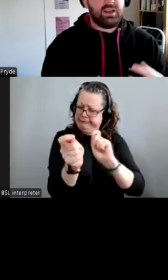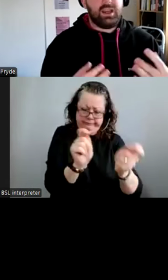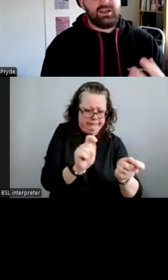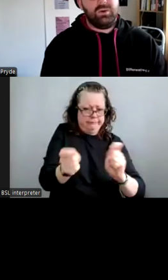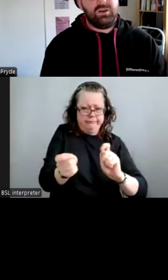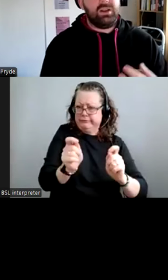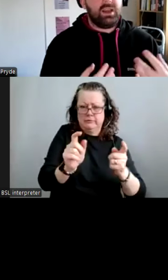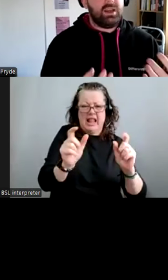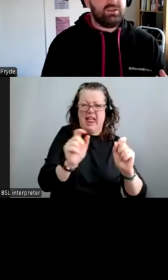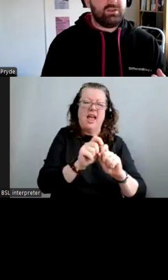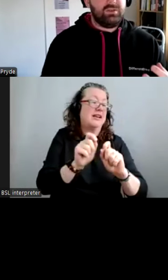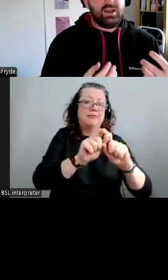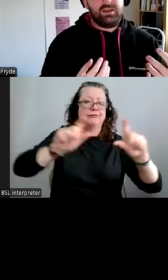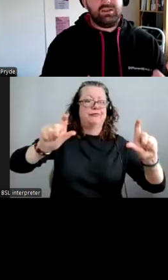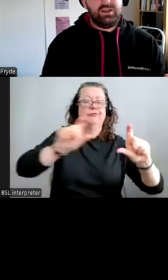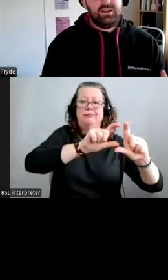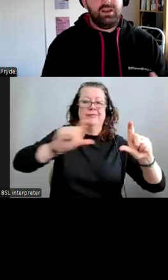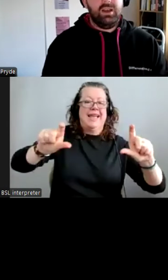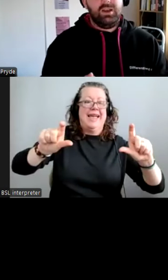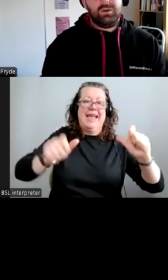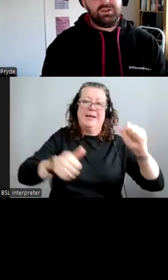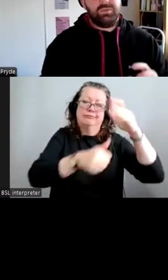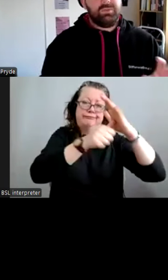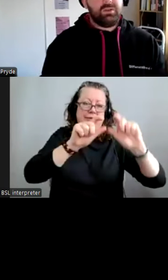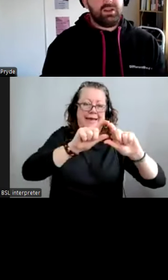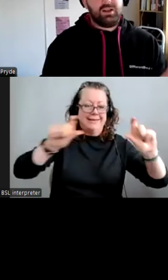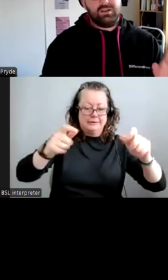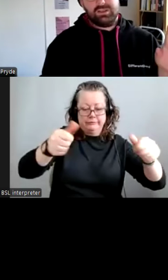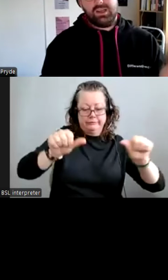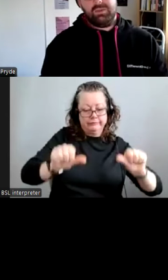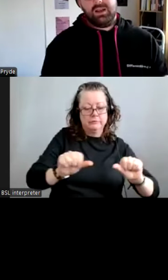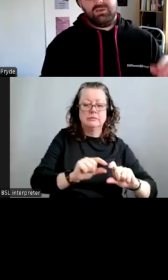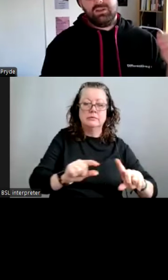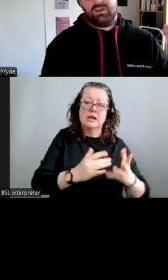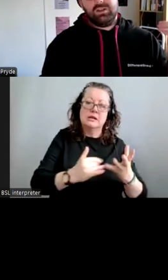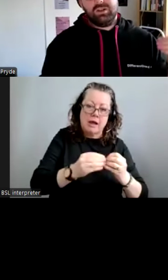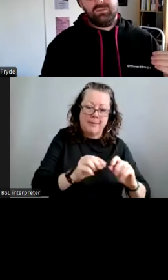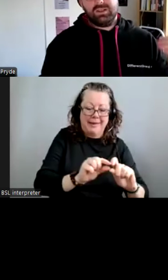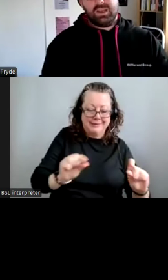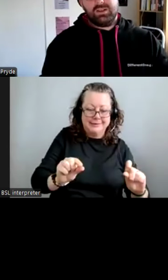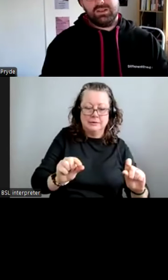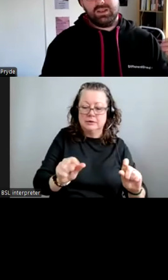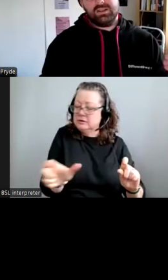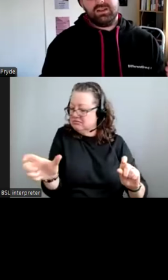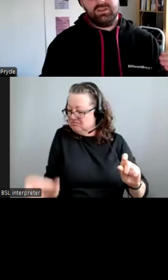like a heading one, a heading two, a heading three, which will populate a little side panel and allow you to jump to sections inside